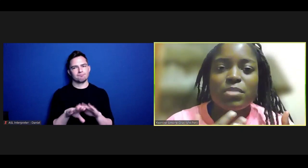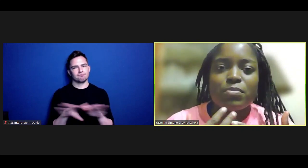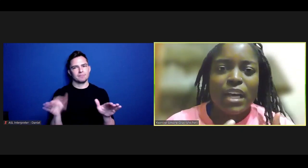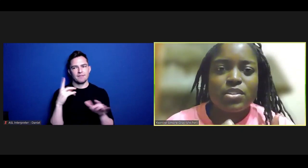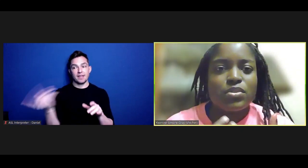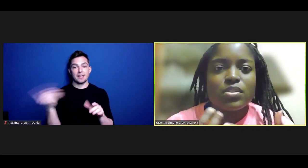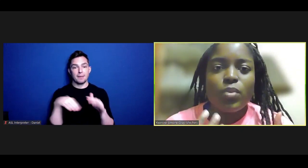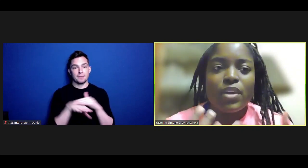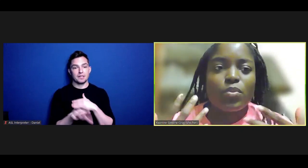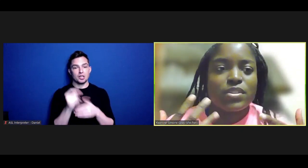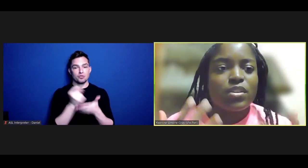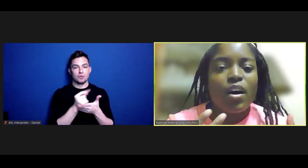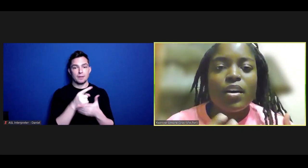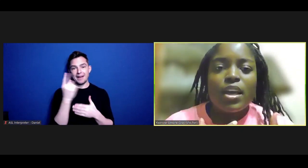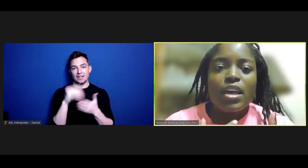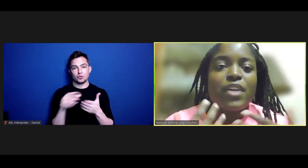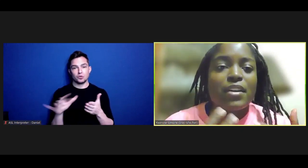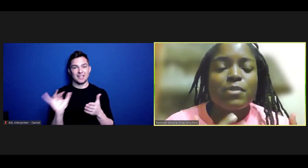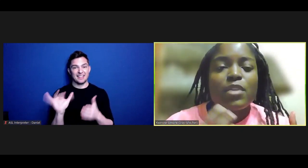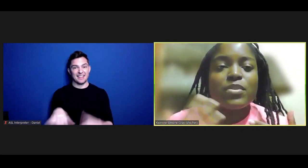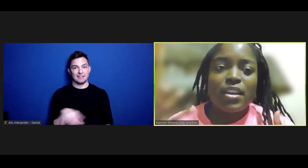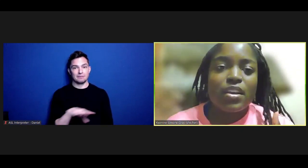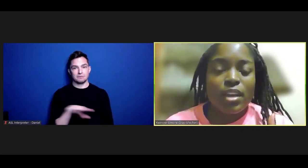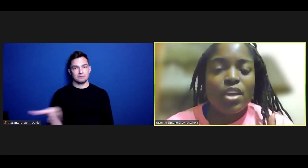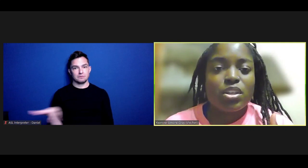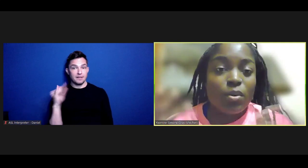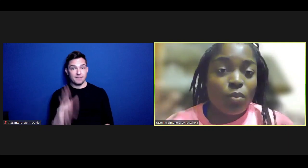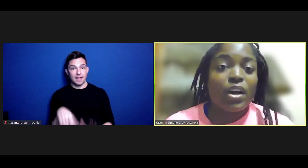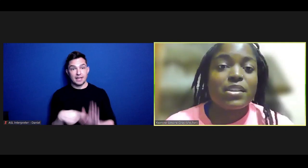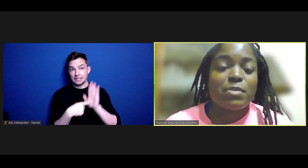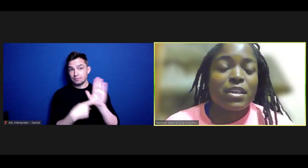black students the way that we saw. If that display was any indication, and it was because